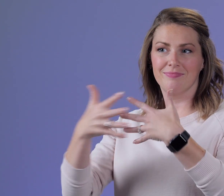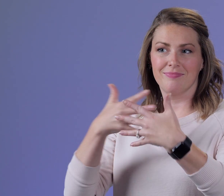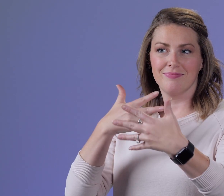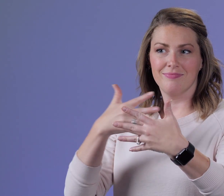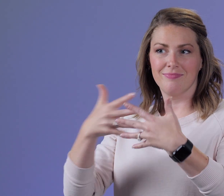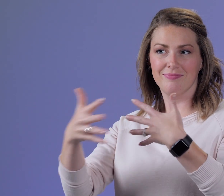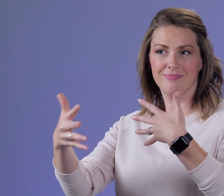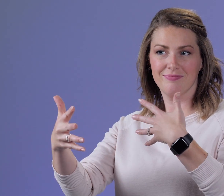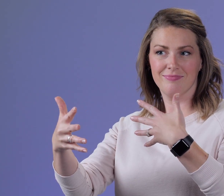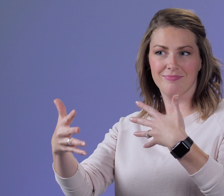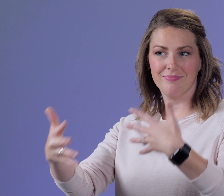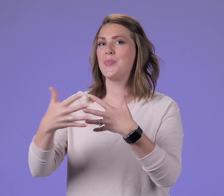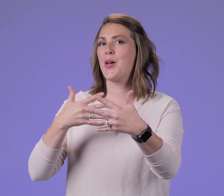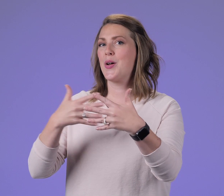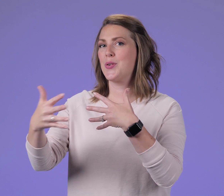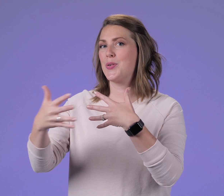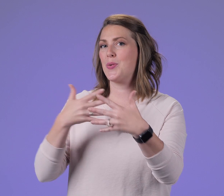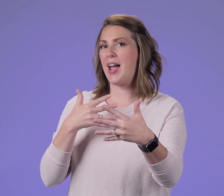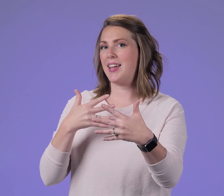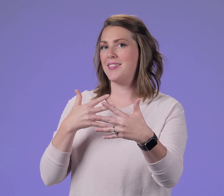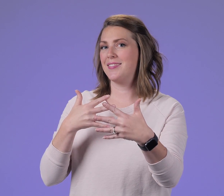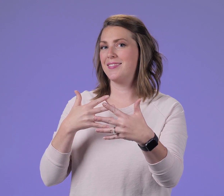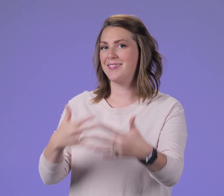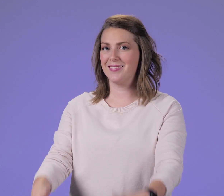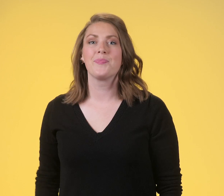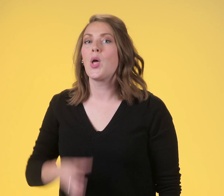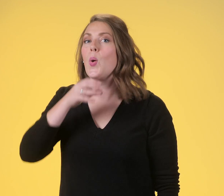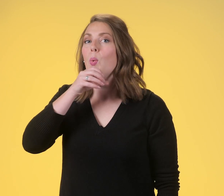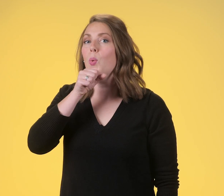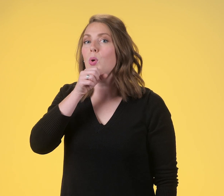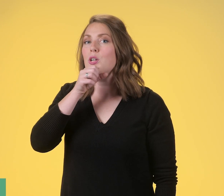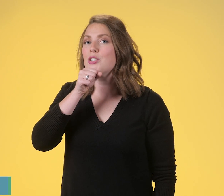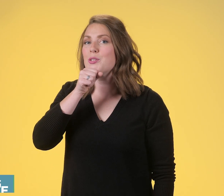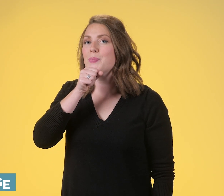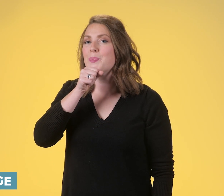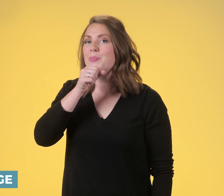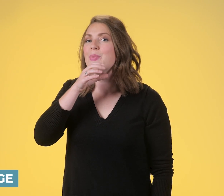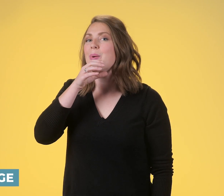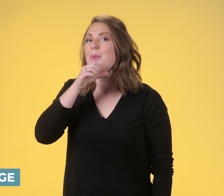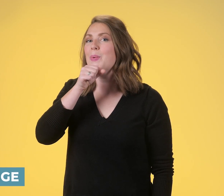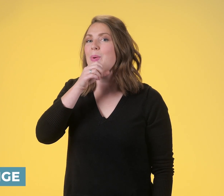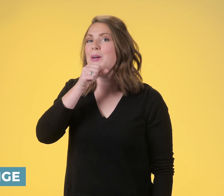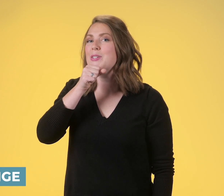and forth through each other. Gray Orange Orange